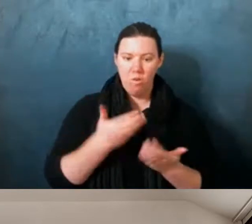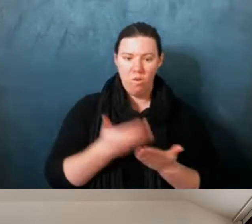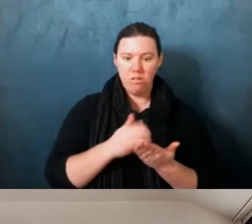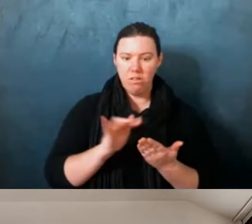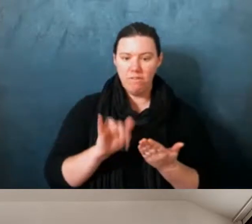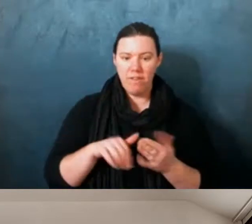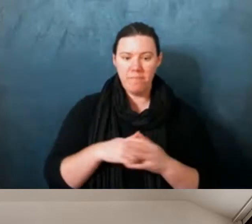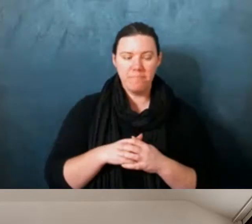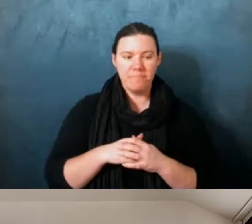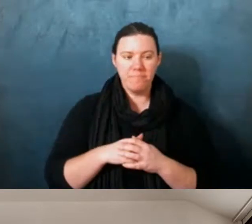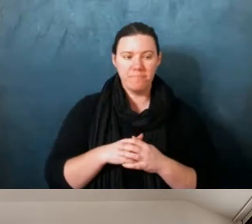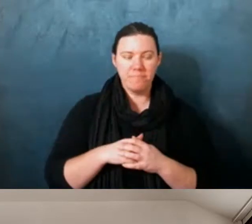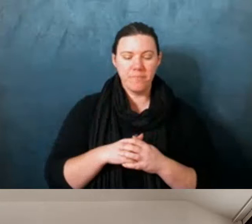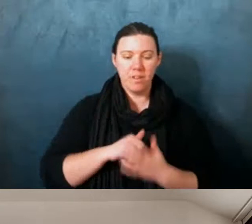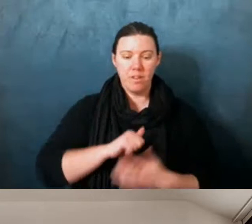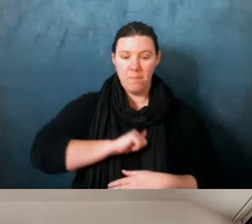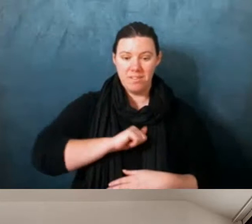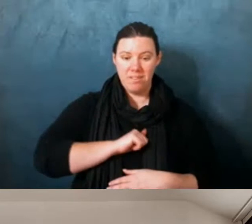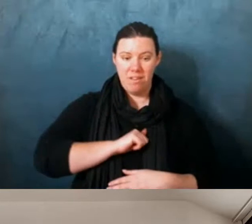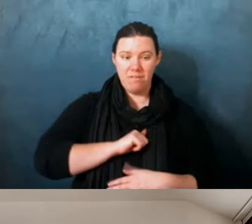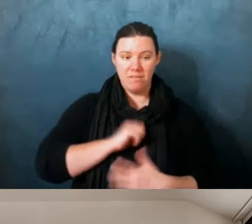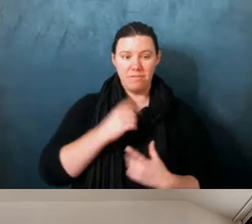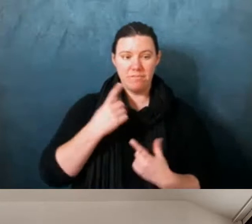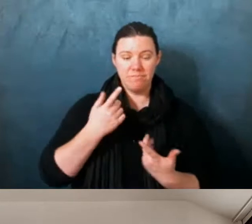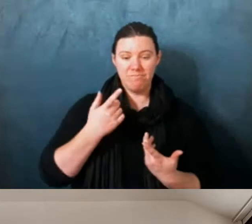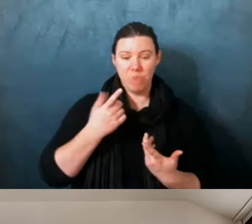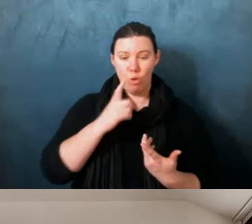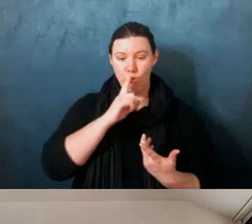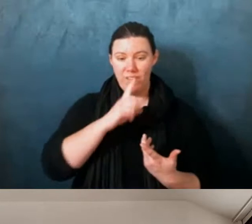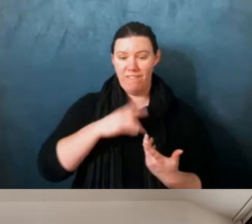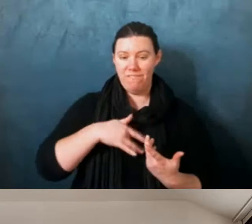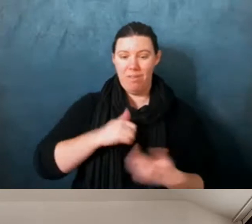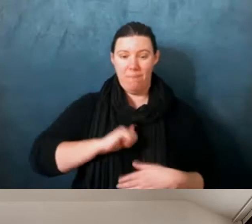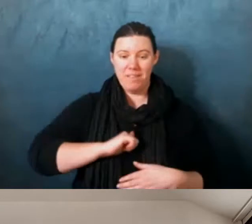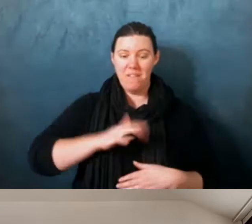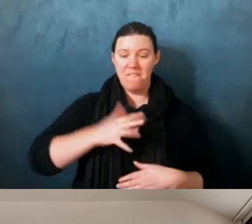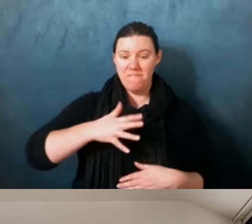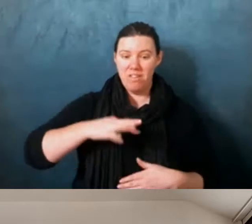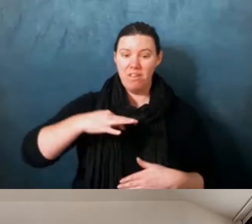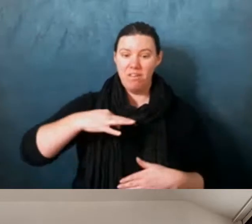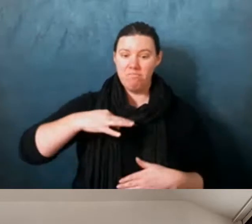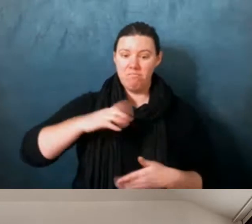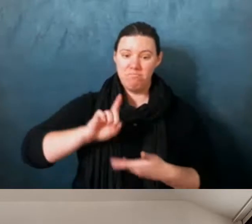I consider myself a fairly privileged person. I'm white, I'm middle class,